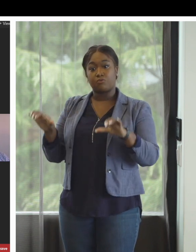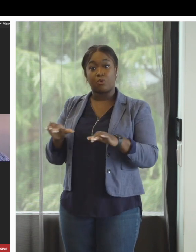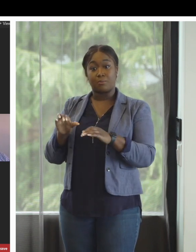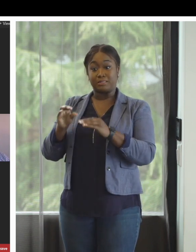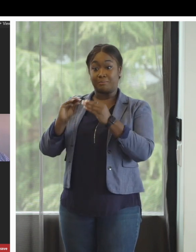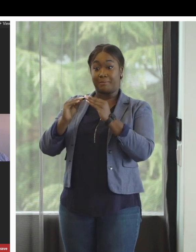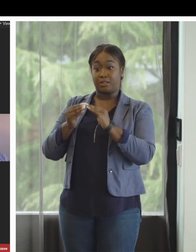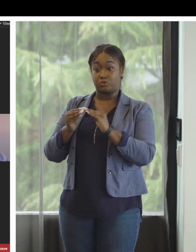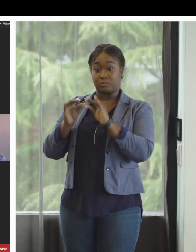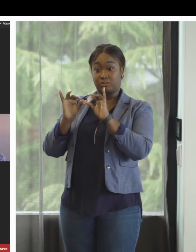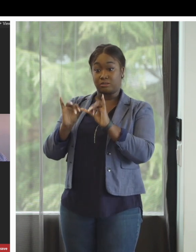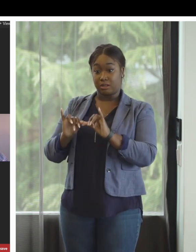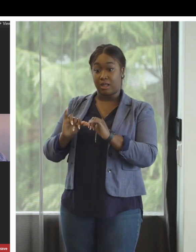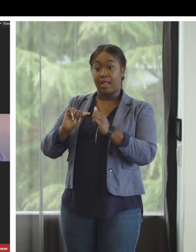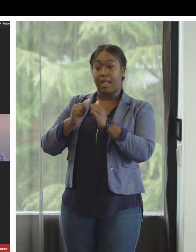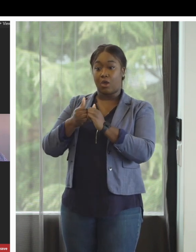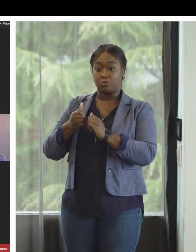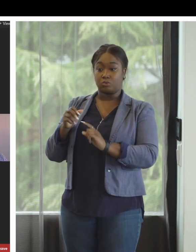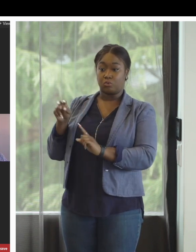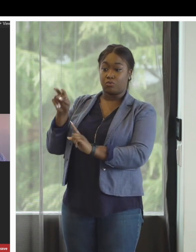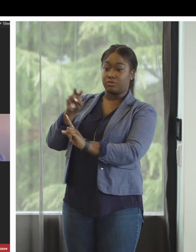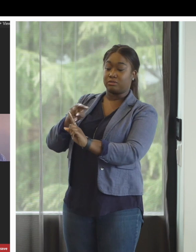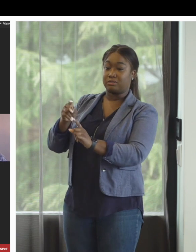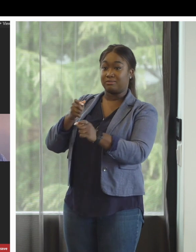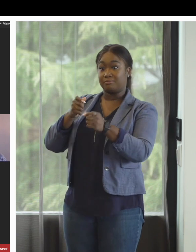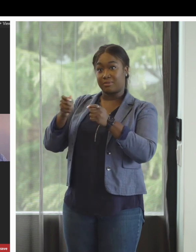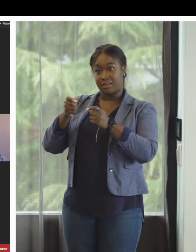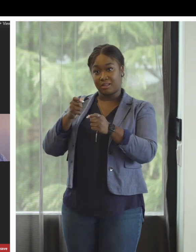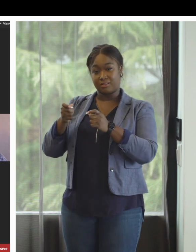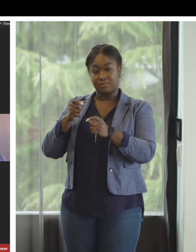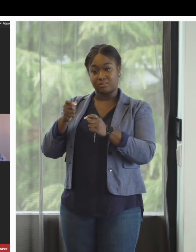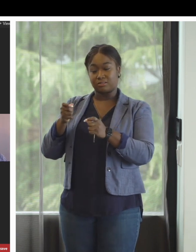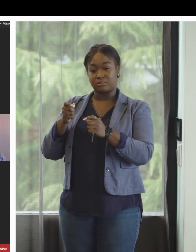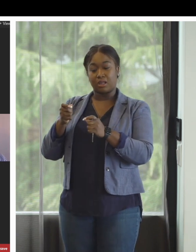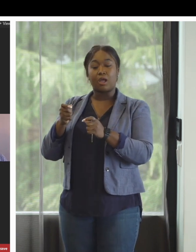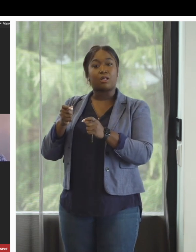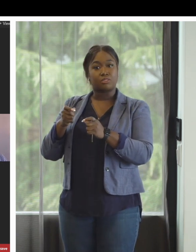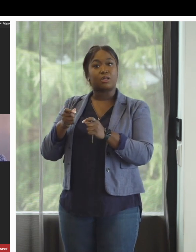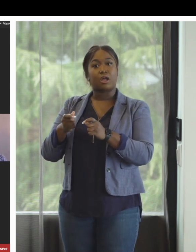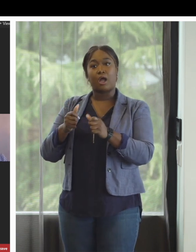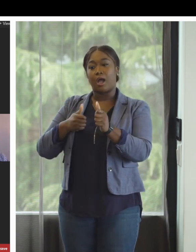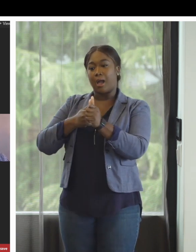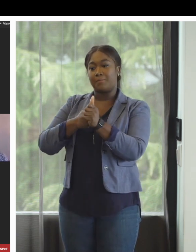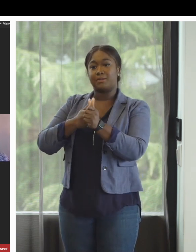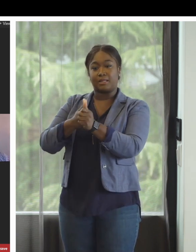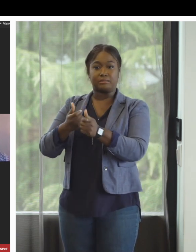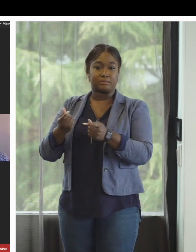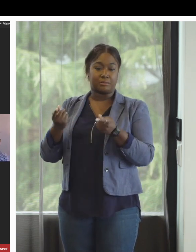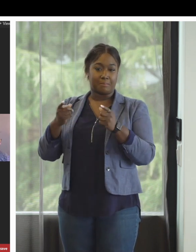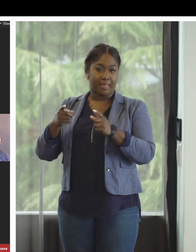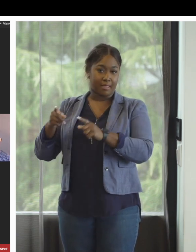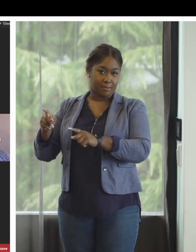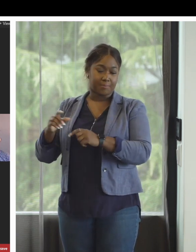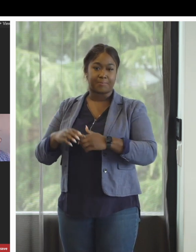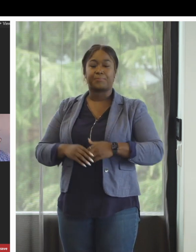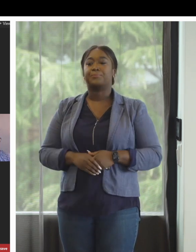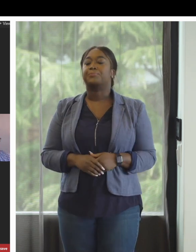how to oversee manage the -- updates that are made. You